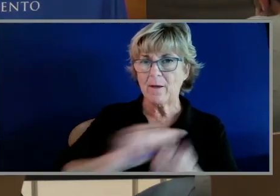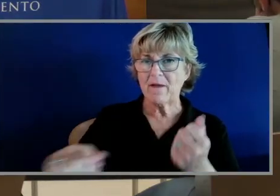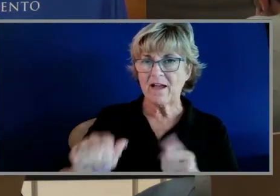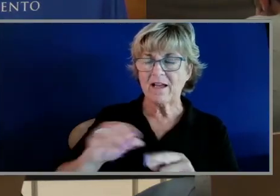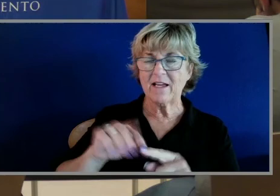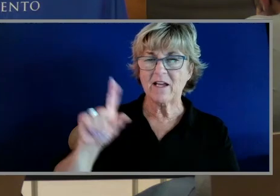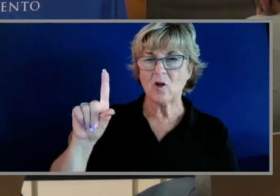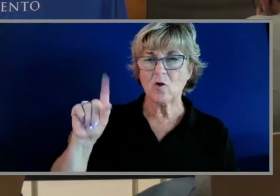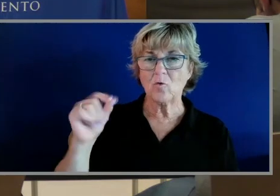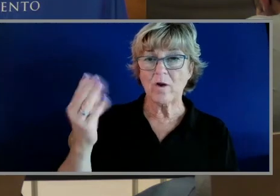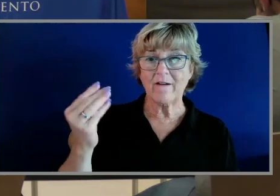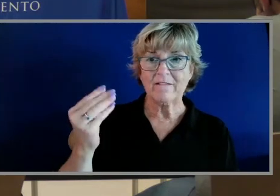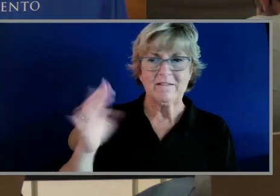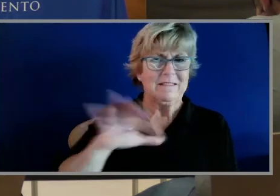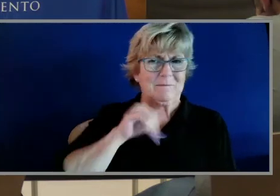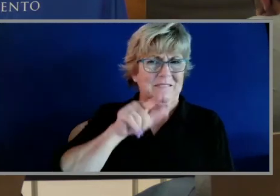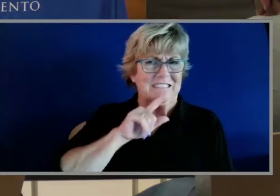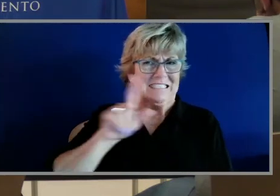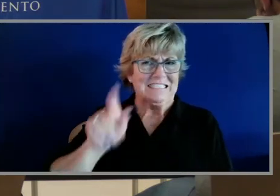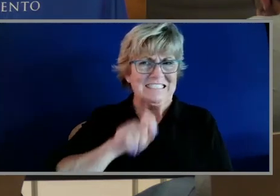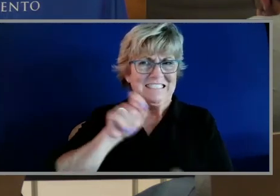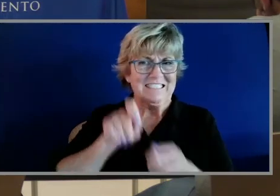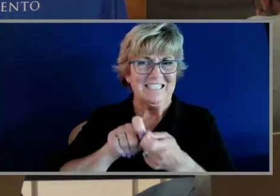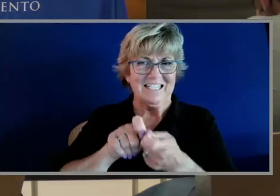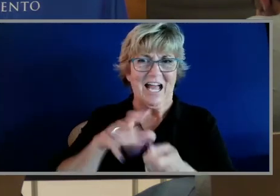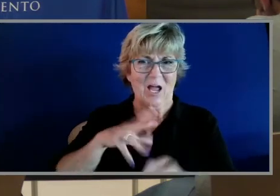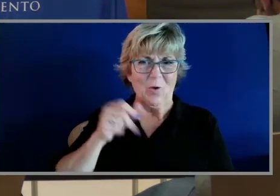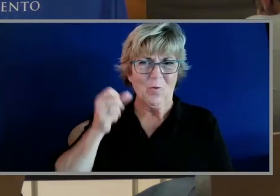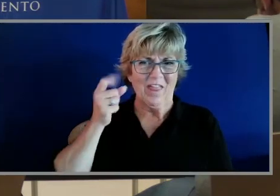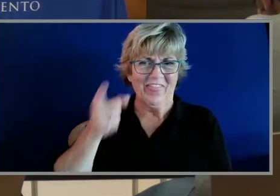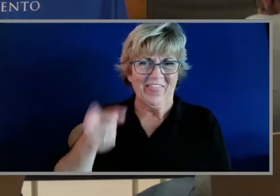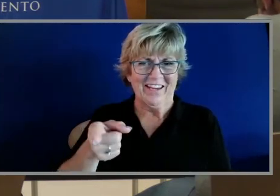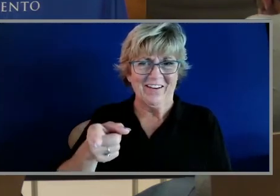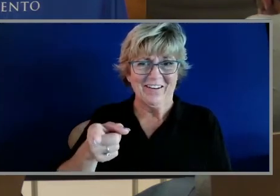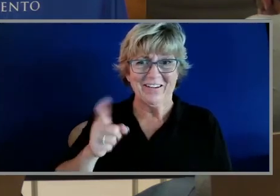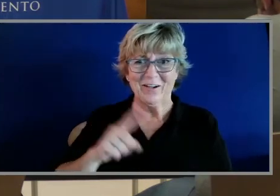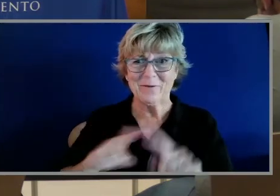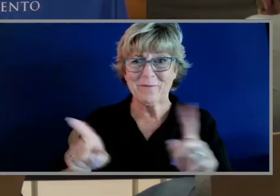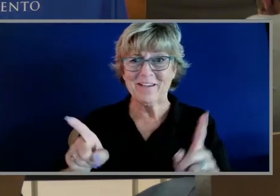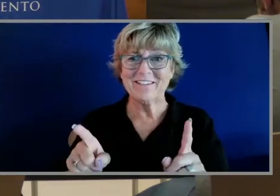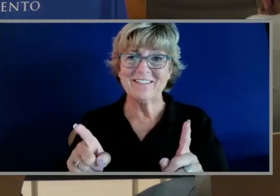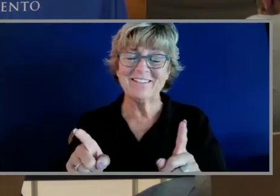Studio: changed my recollection is what is that the law passed in 2014 okay don't quote me on that because I was there.